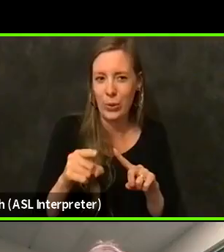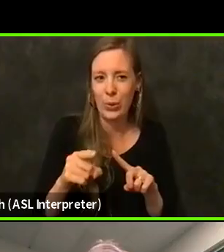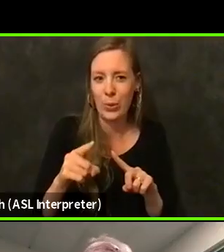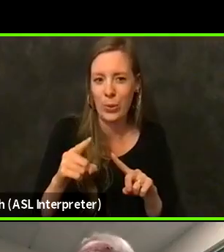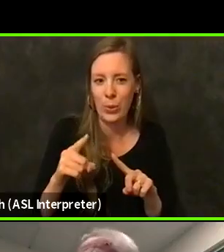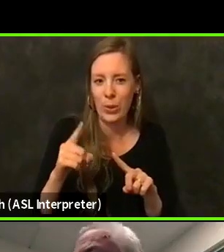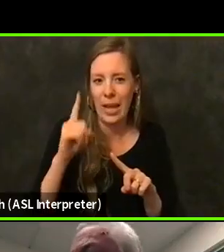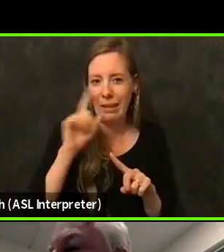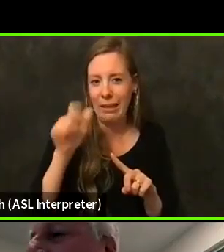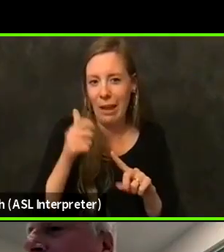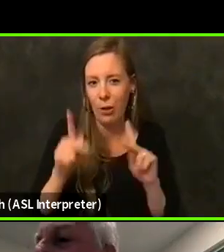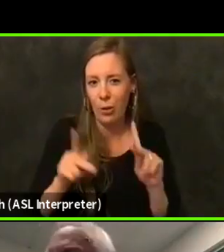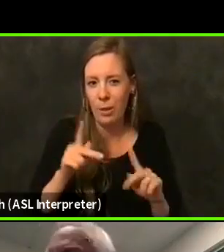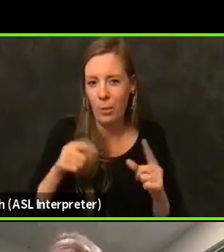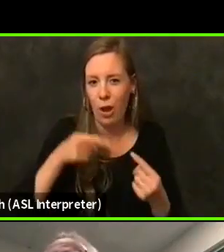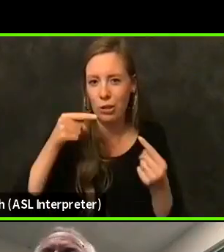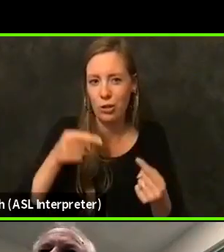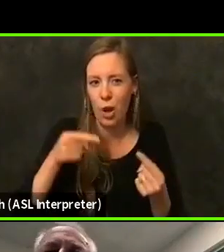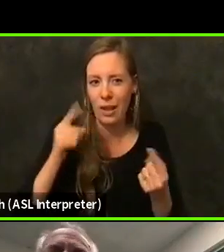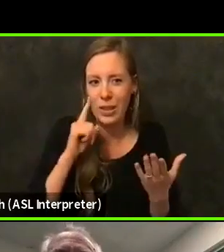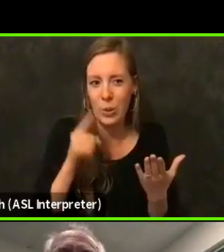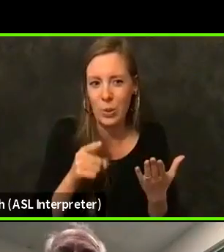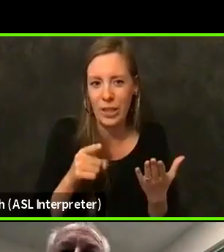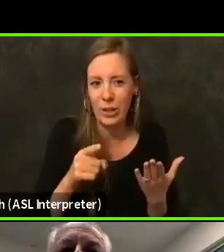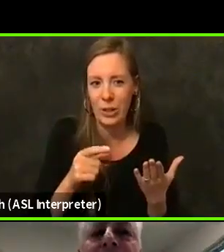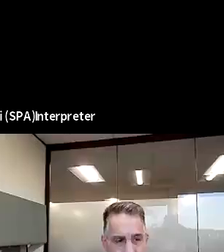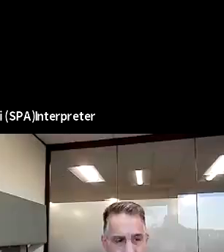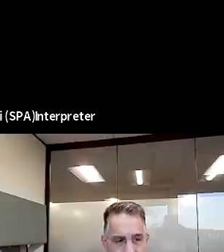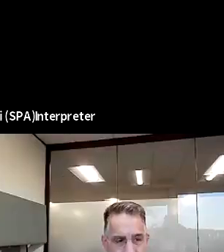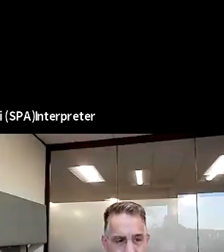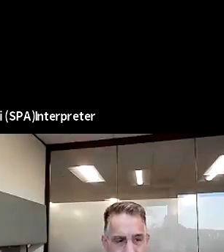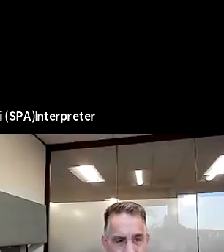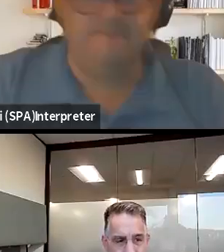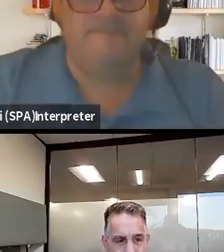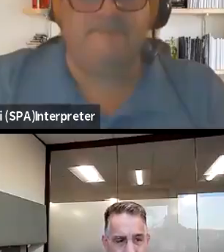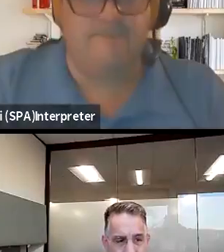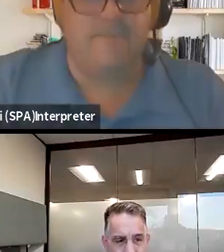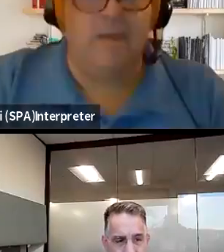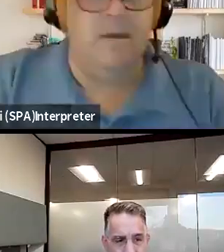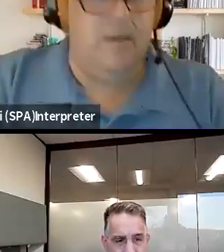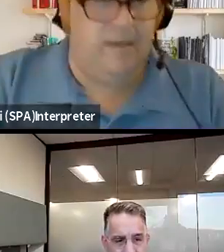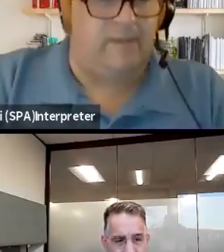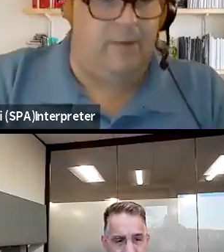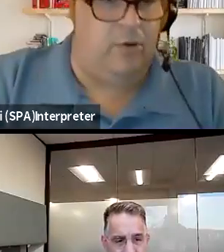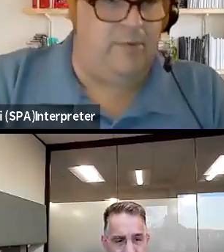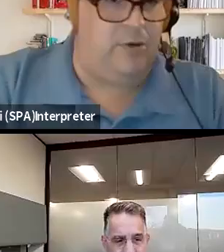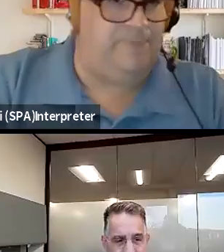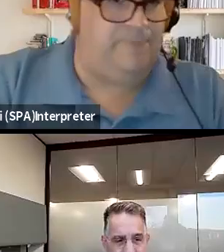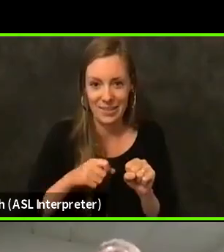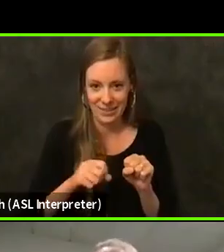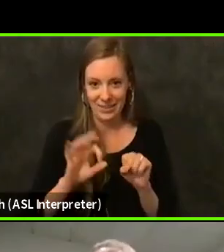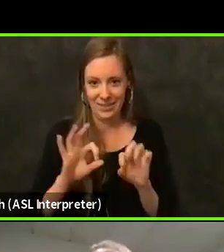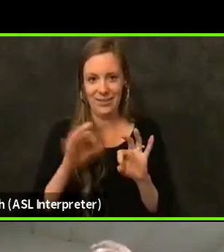other folks are struggling as they try to get better. That sounds so much better. Thank you, Sam. All right.